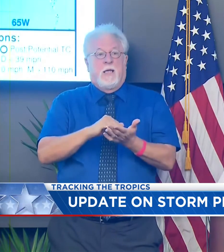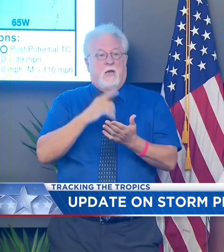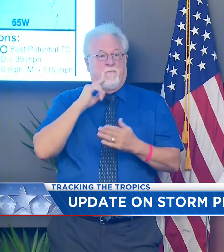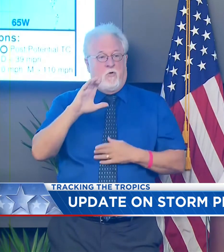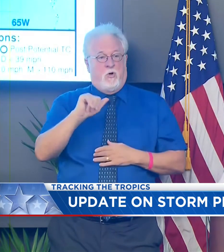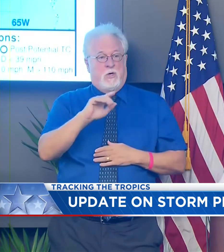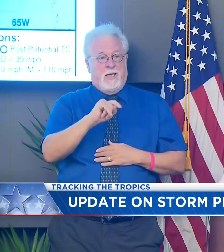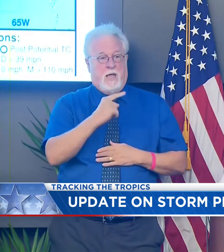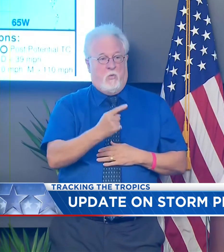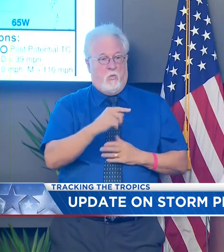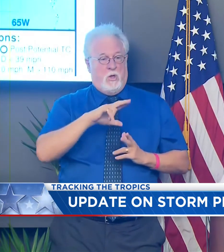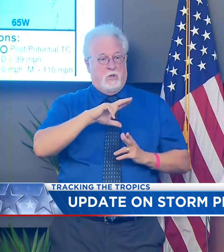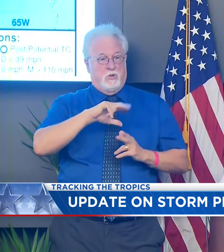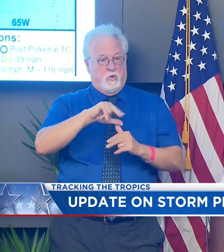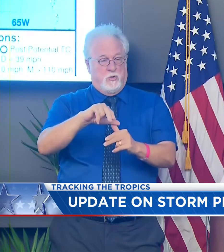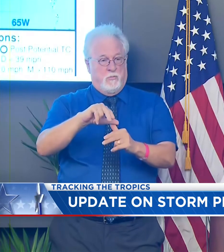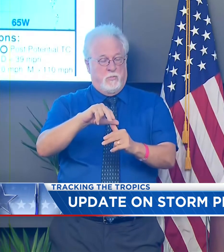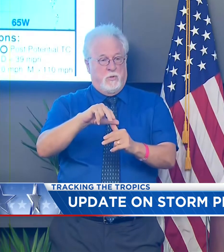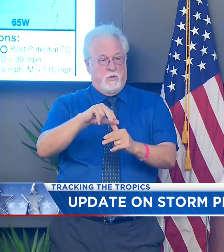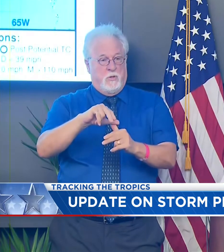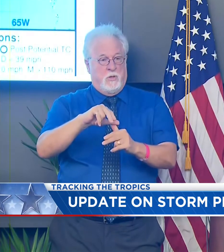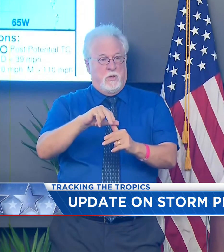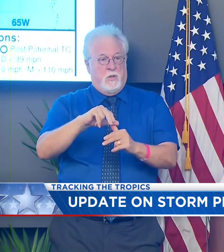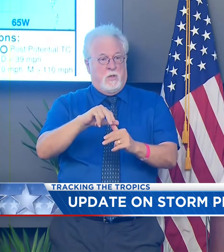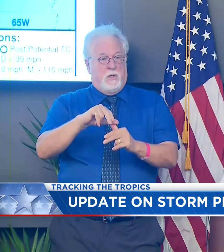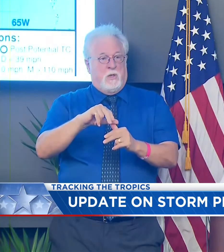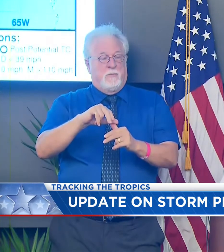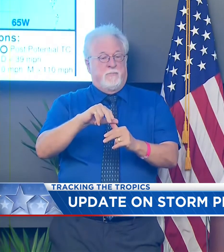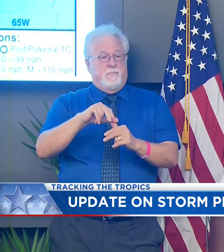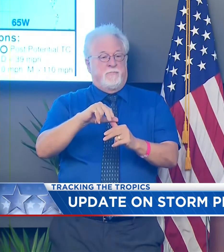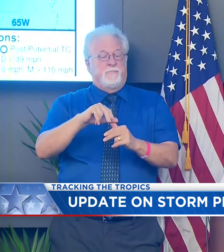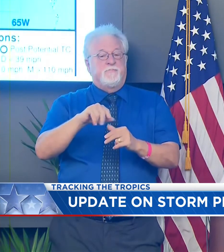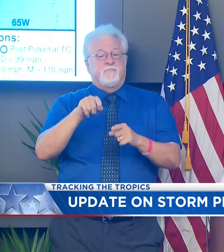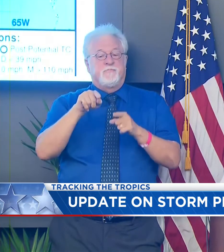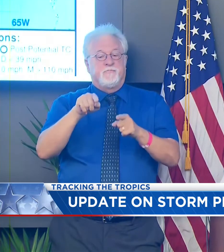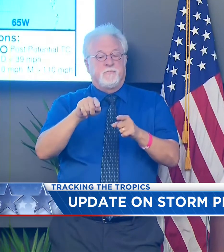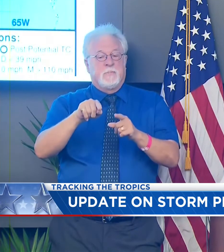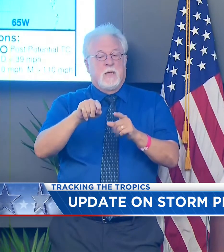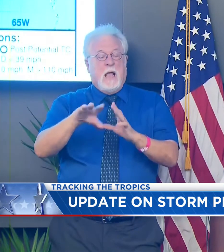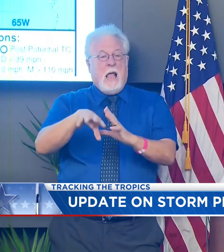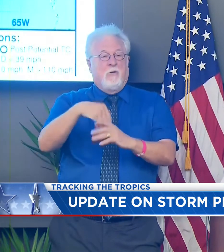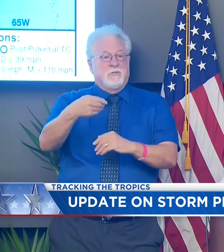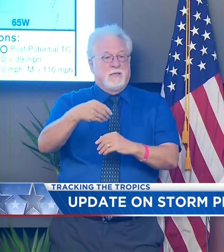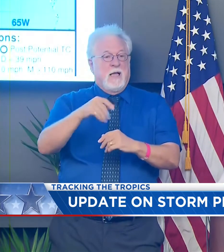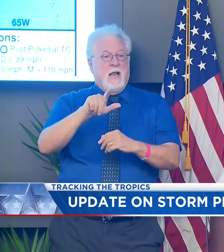BE. SO WE CAN USE THE HOTELS FOR NON-CONGREGANT SHELTERING ONCE